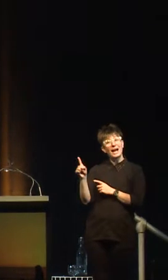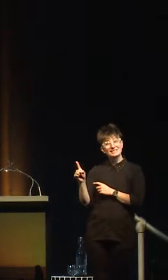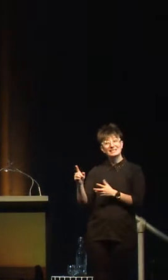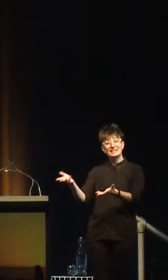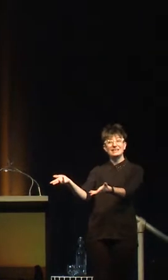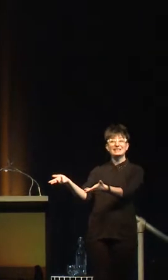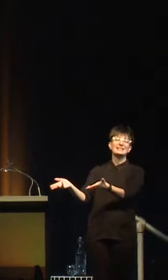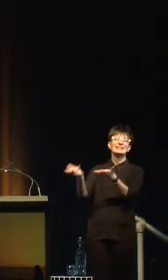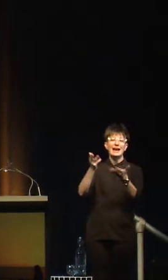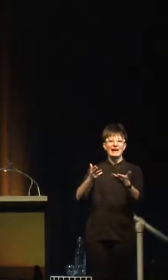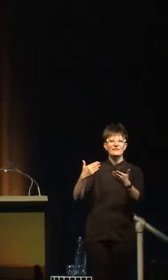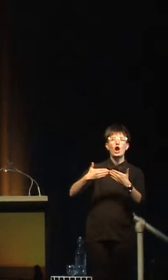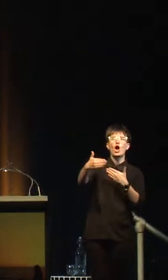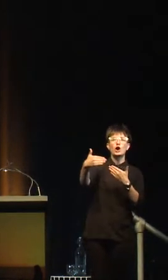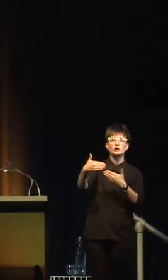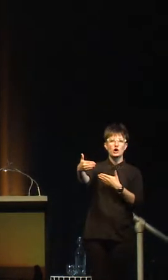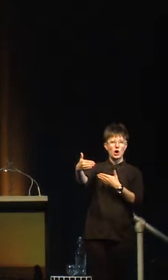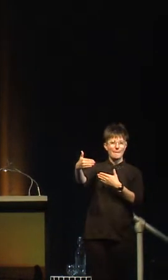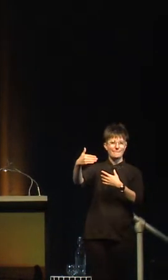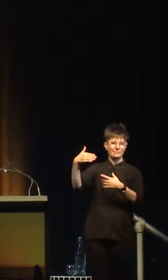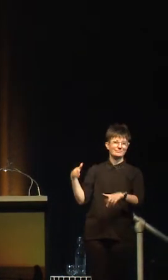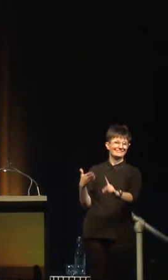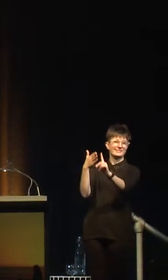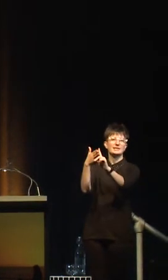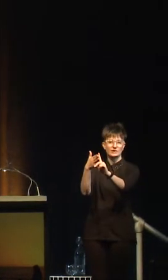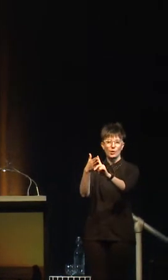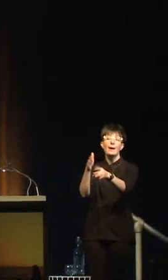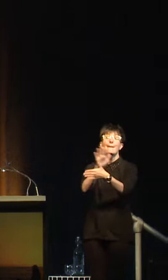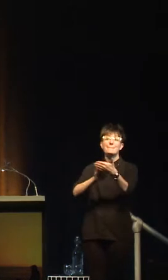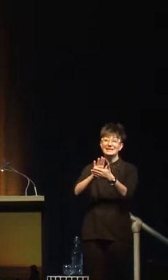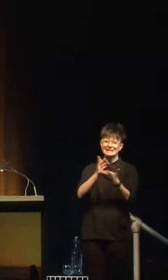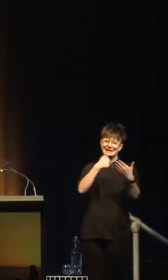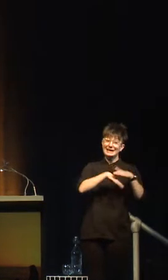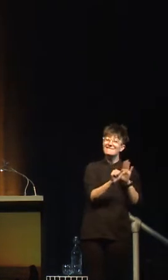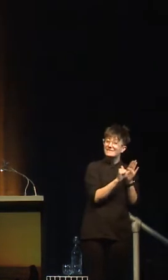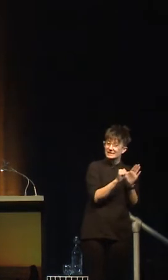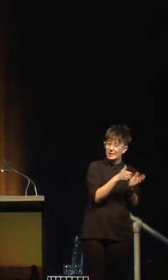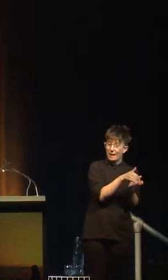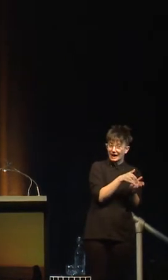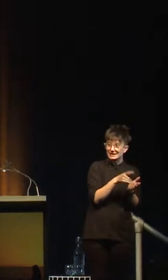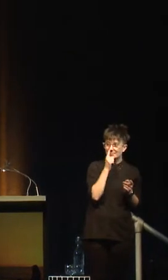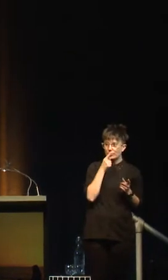enormous momentum, in the investment markets in particular, and sitting in a huge amount